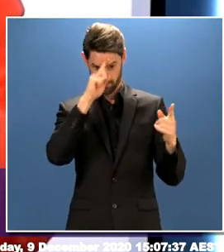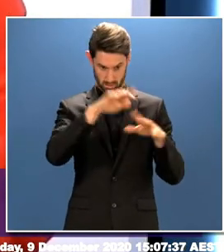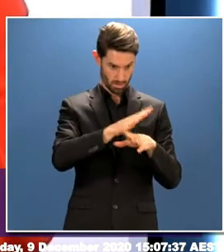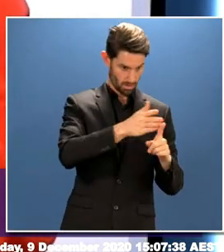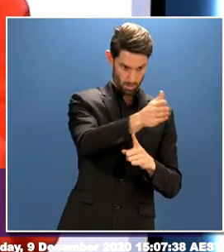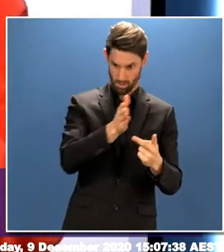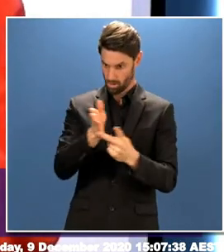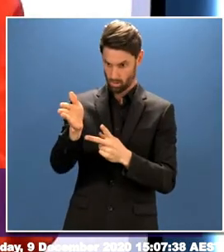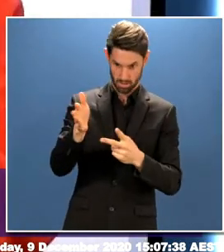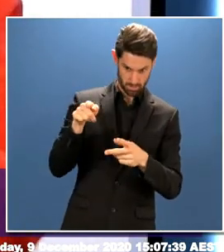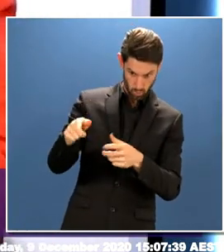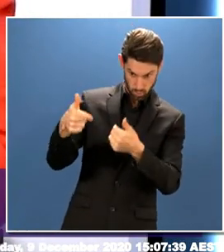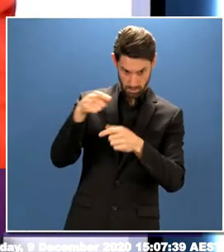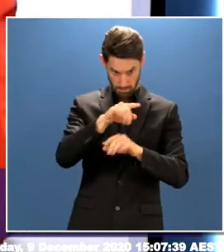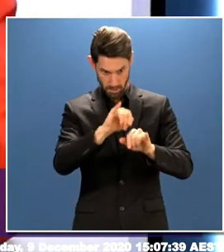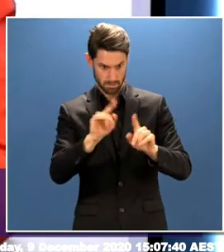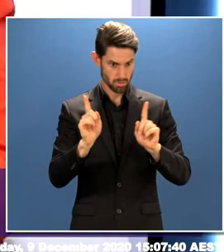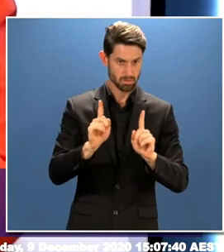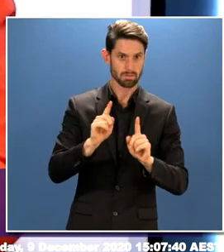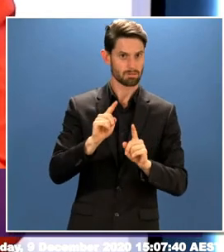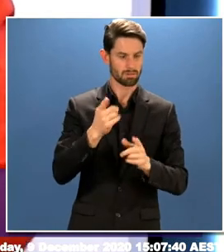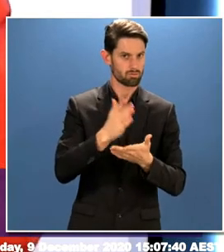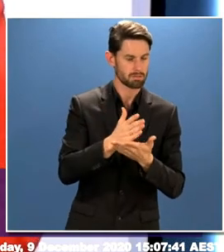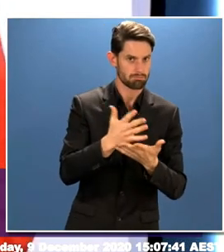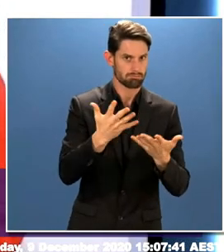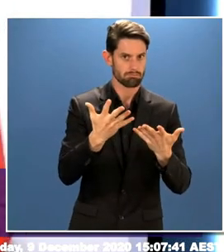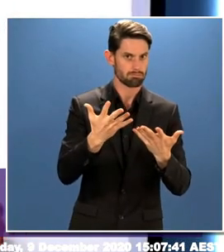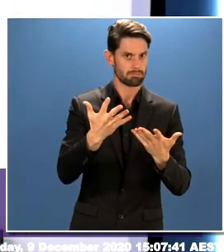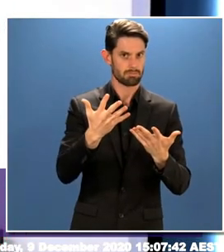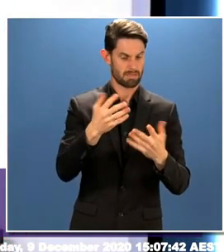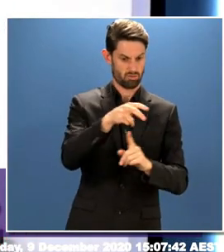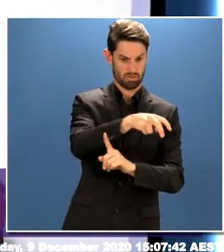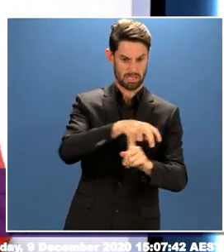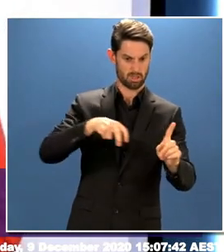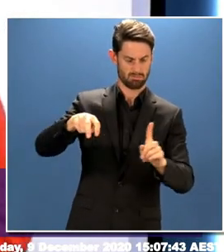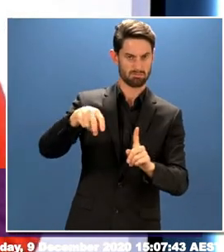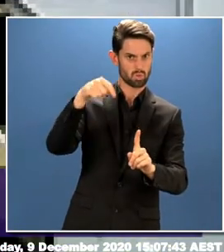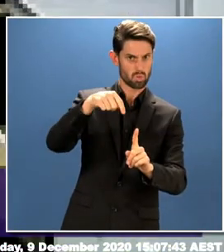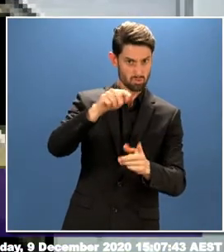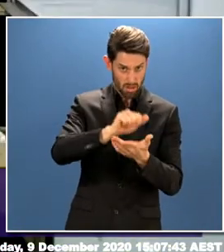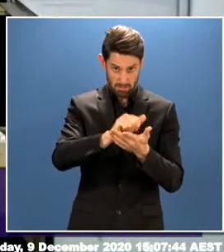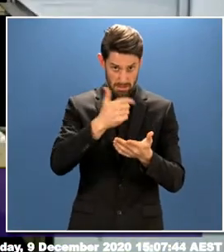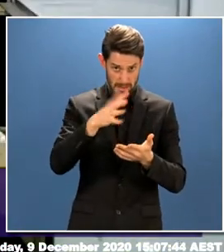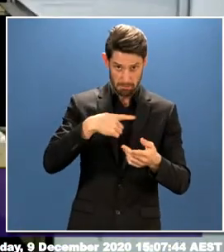an overview when we're talking about transitions to set some framework. How have I gone in explaining that?